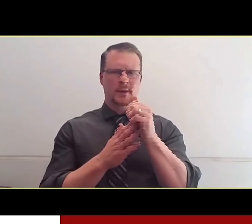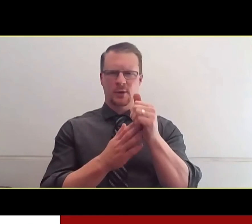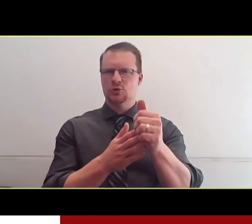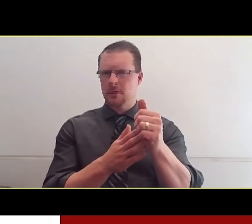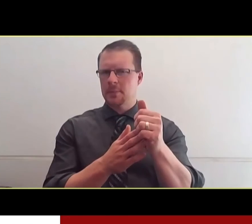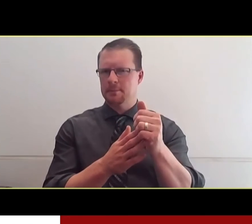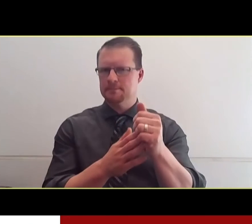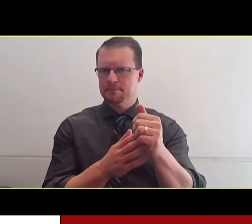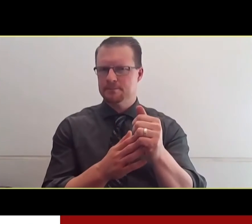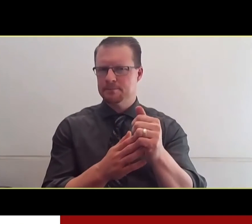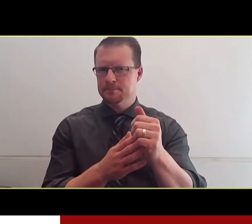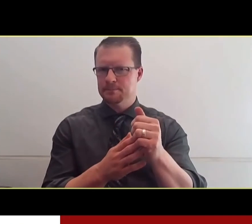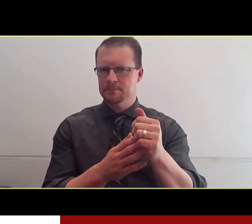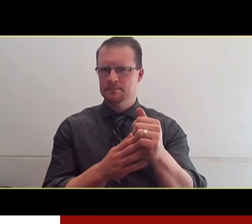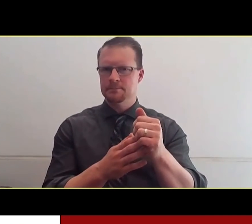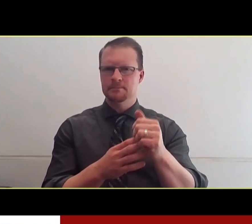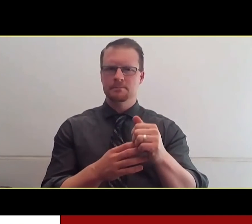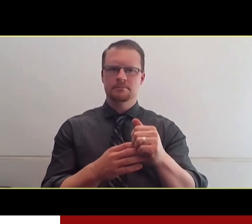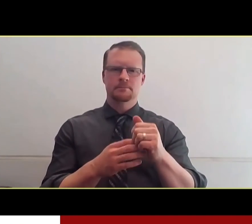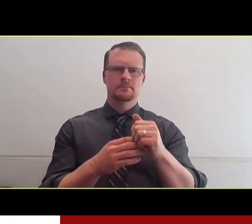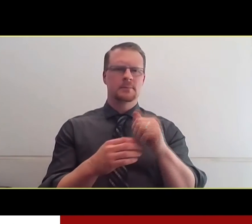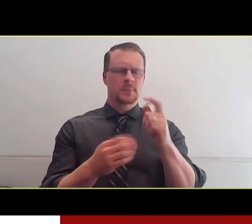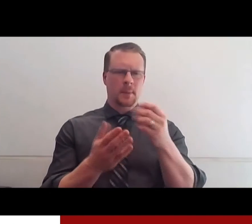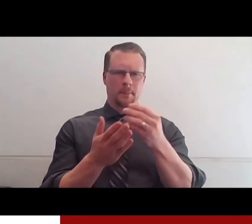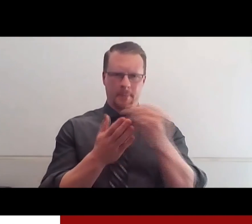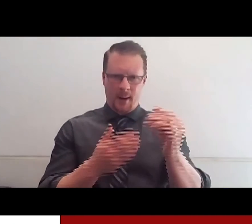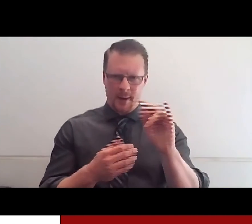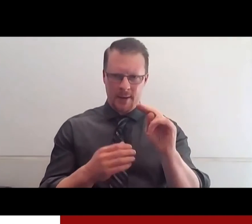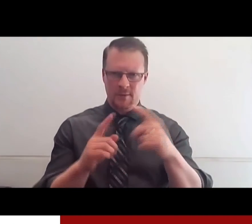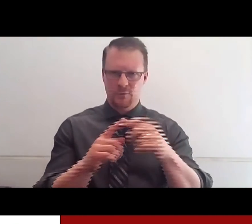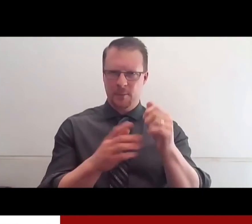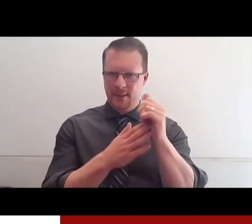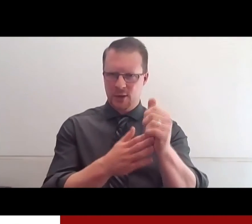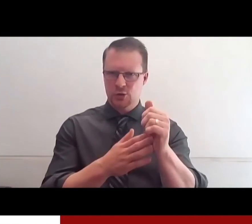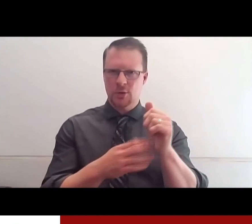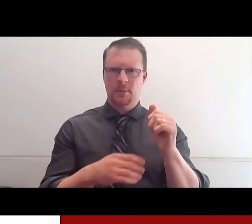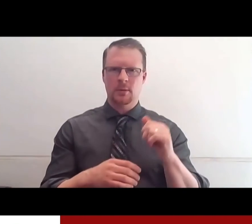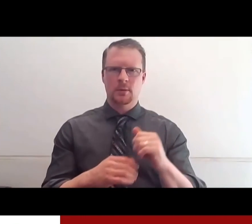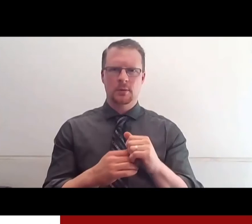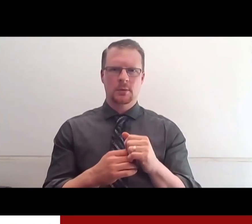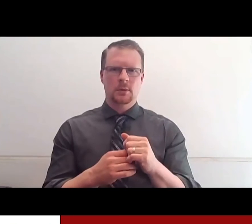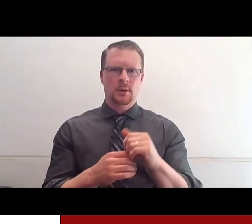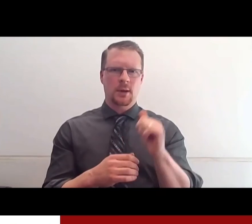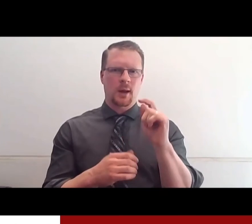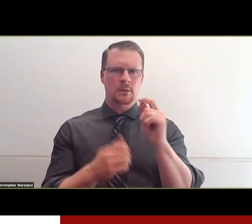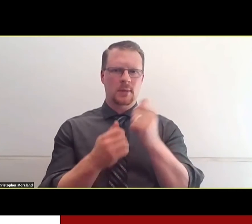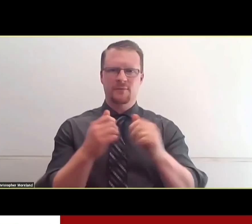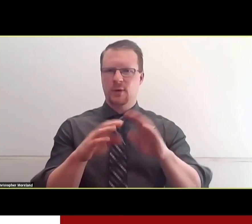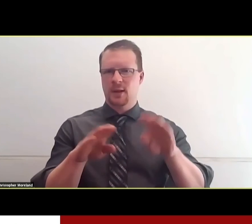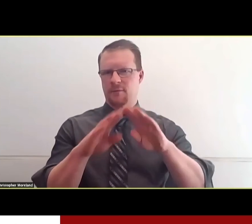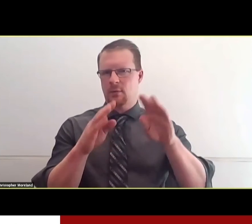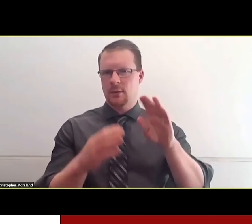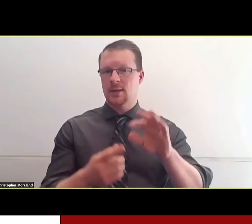That issue requires leadership. Leadership. You have to have buy in from leadership,